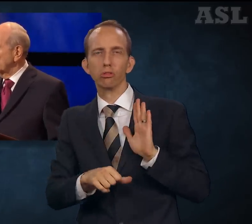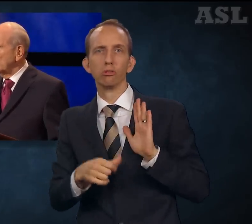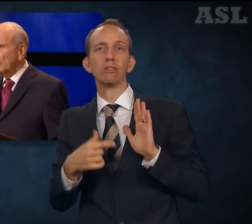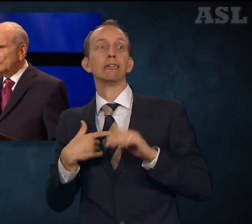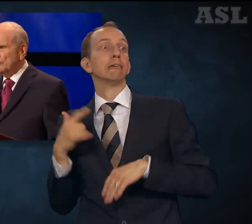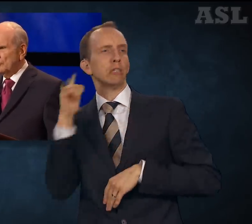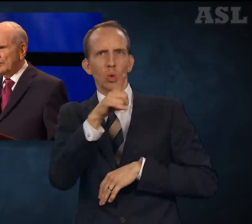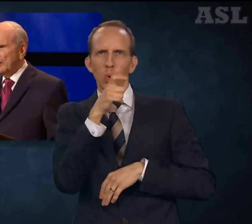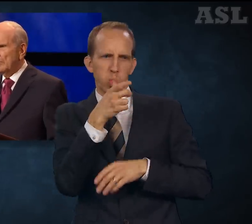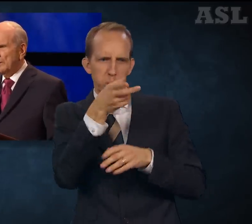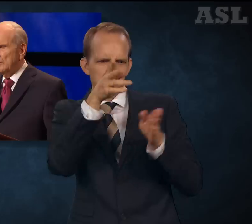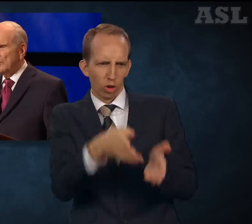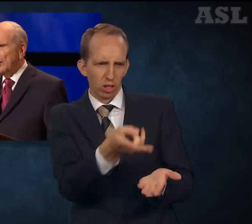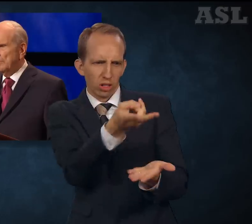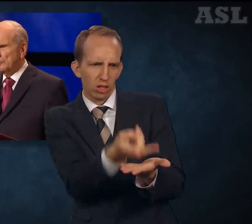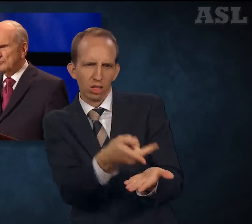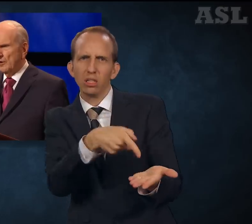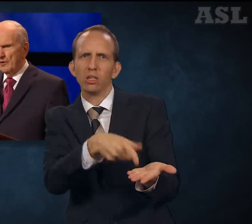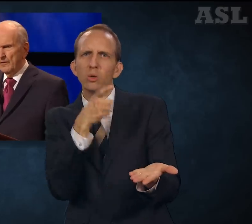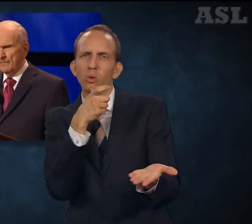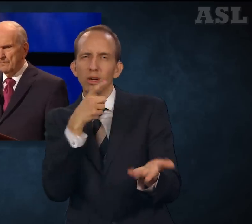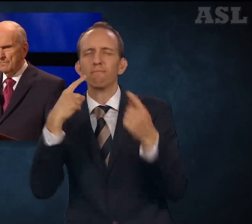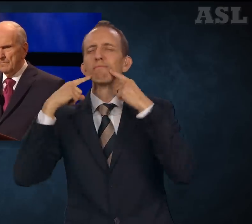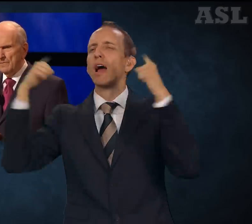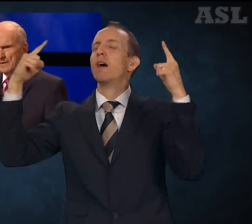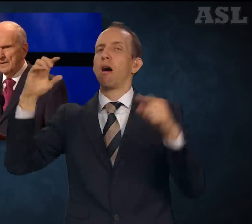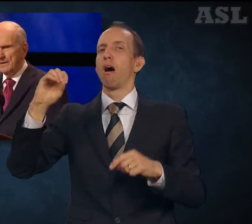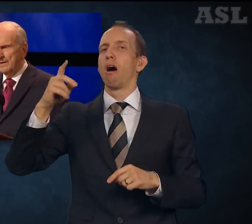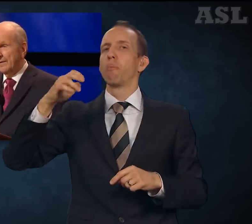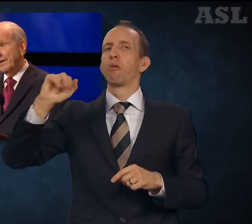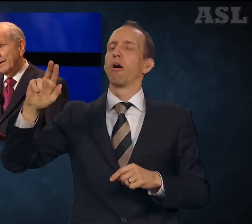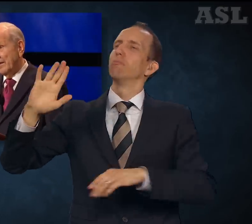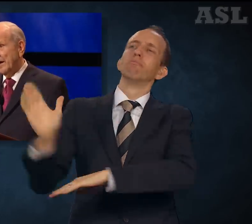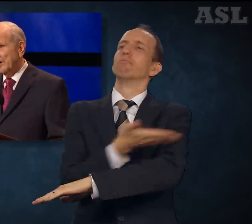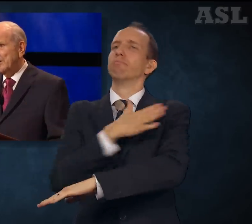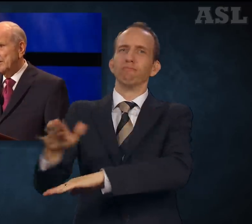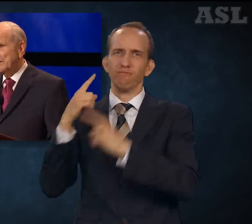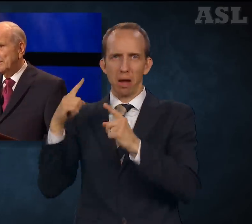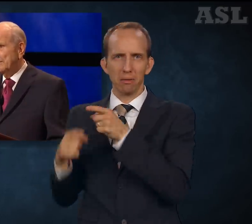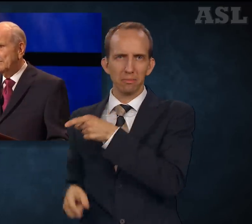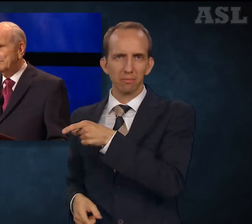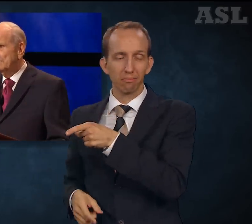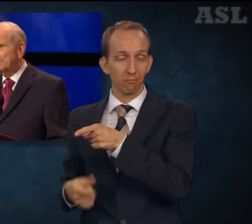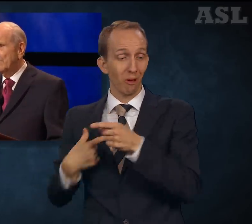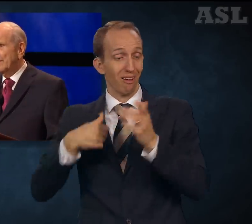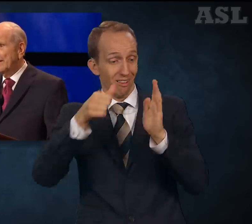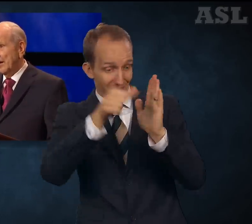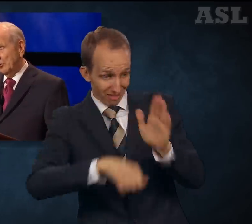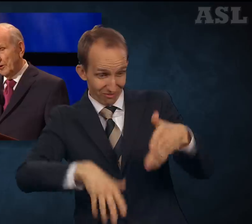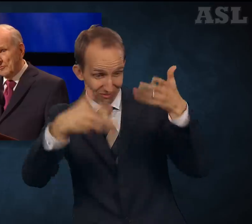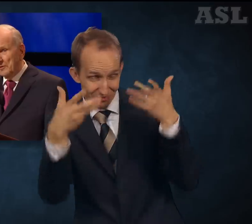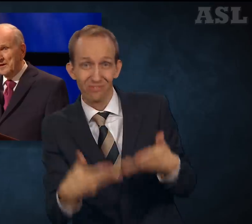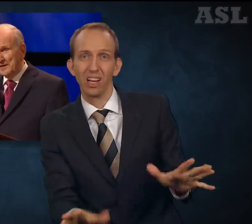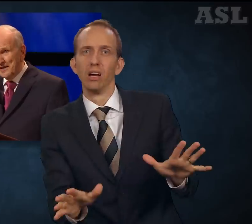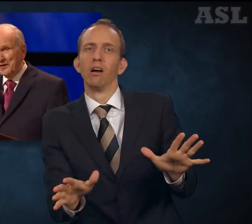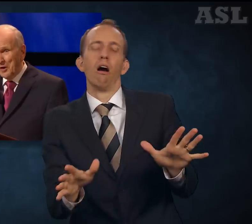OPEN-HEART OPERATION TO SAVE